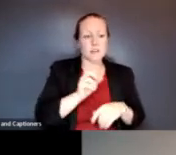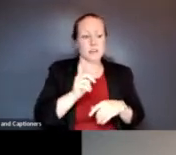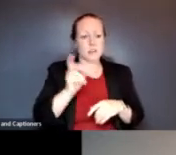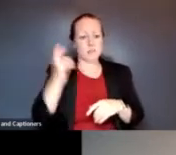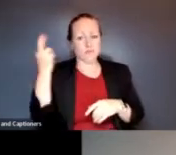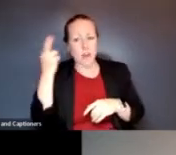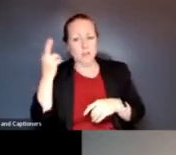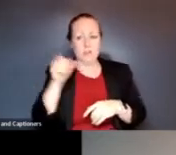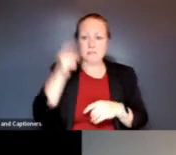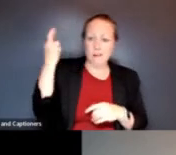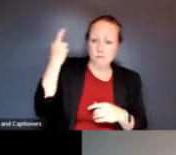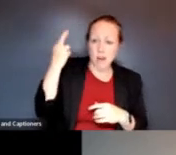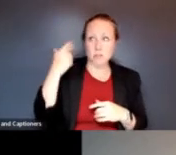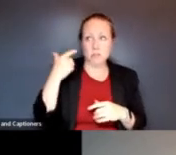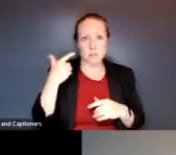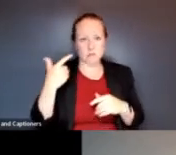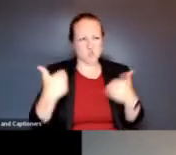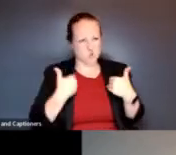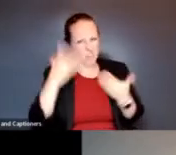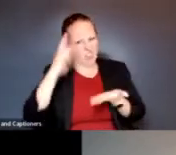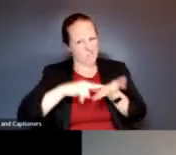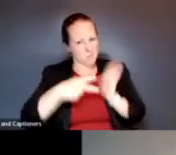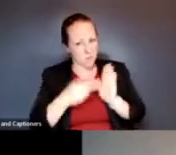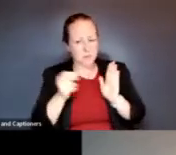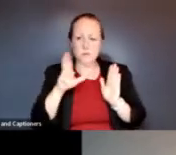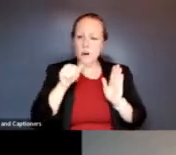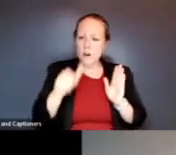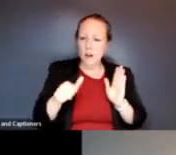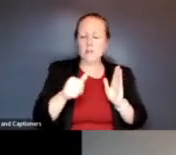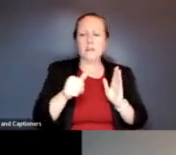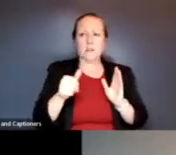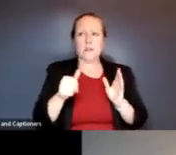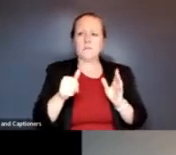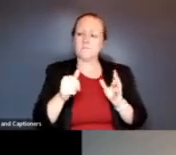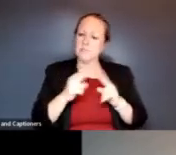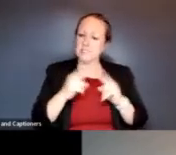So that would be definitely a it's a very effective treatment